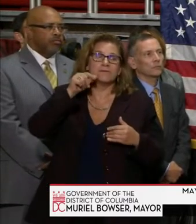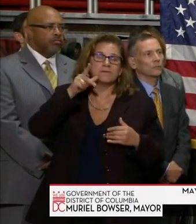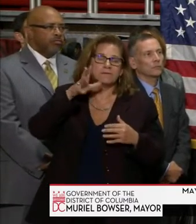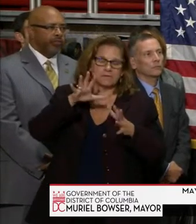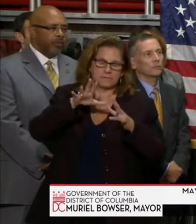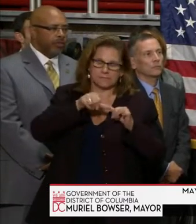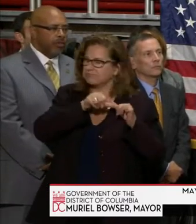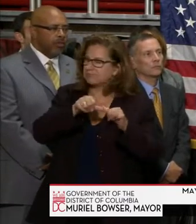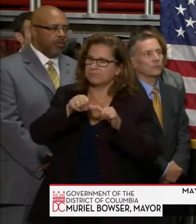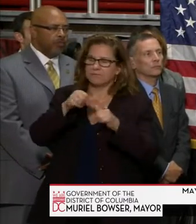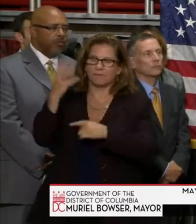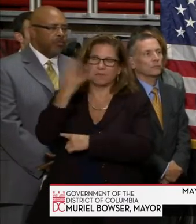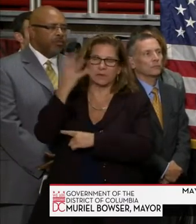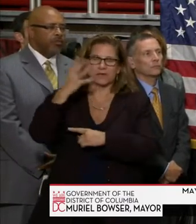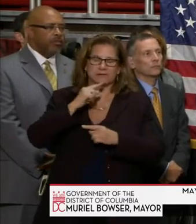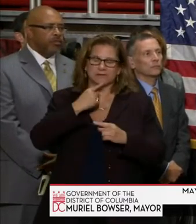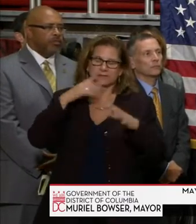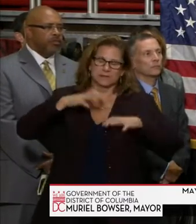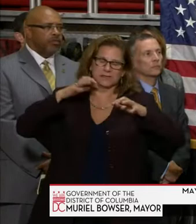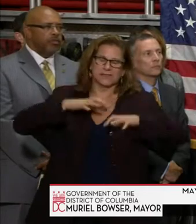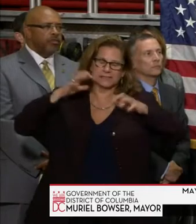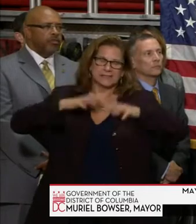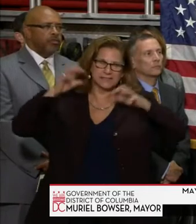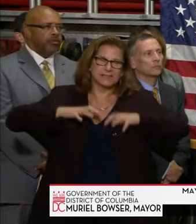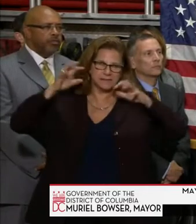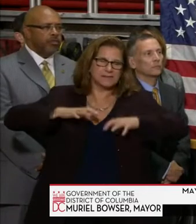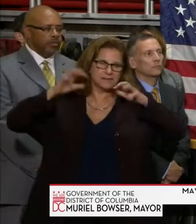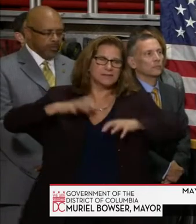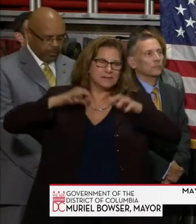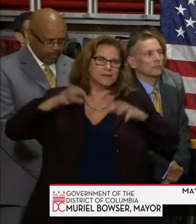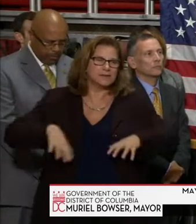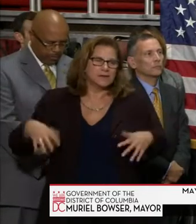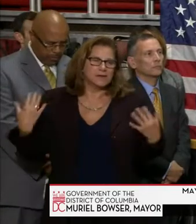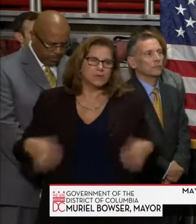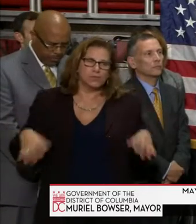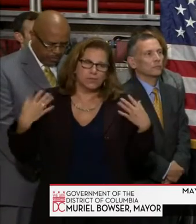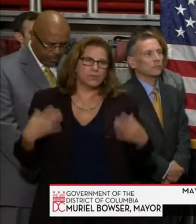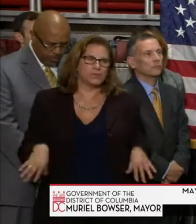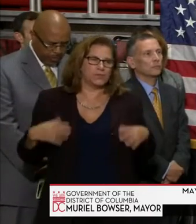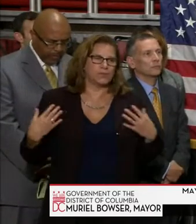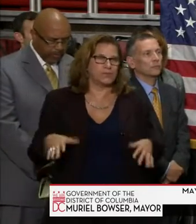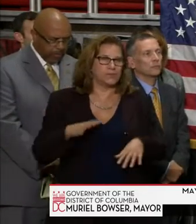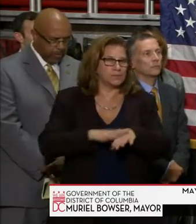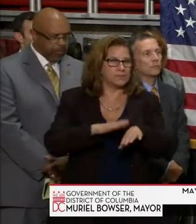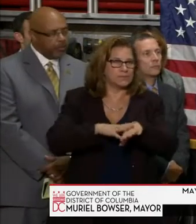NECESSARY PRECAUTIONS TO ENSURE THAT WE ARE READY FOR THAT WITH ALL OF THE INDIVIDUALS BEHIND ME AND OF COURSE WE ARE BRIEFING